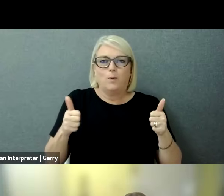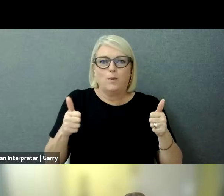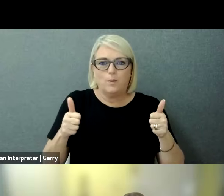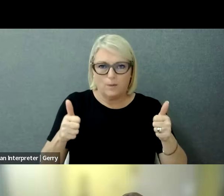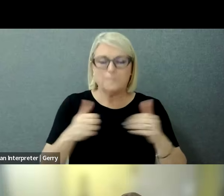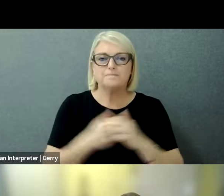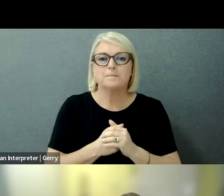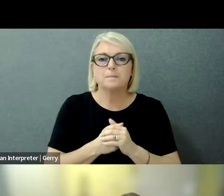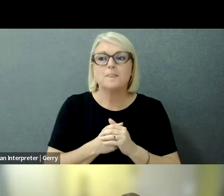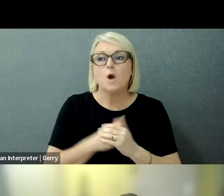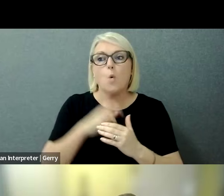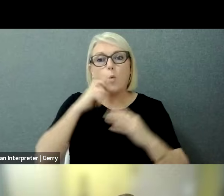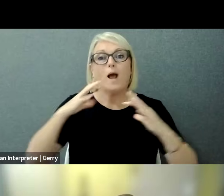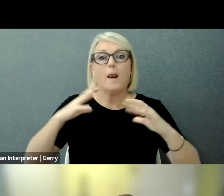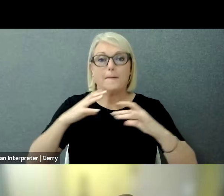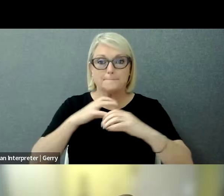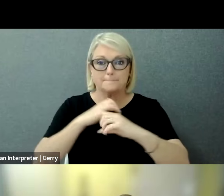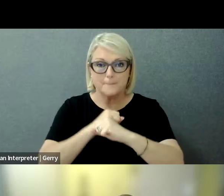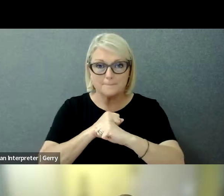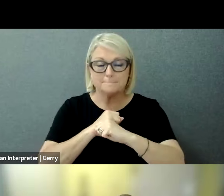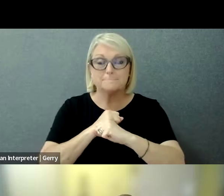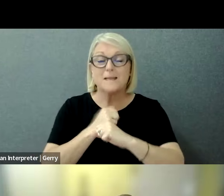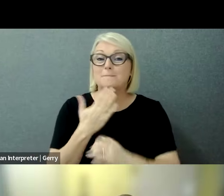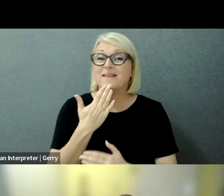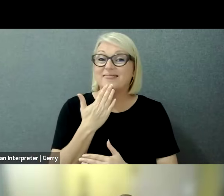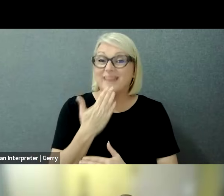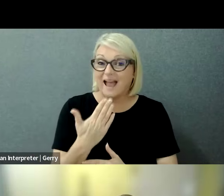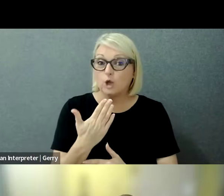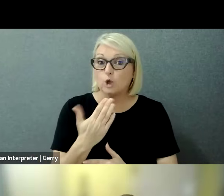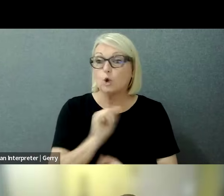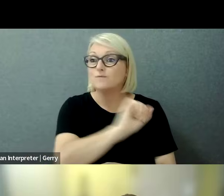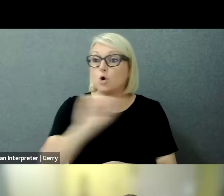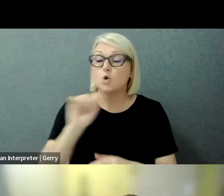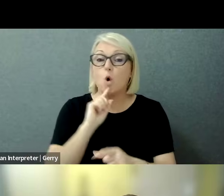going to wrap us up. Thank you, everyone, who has put in your fantastic comments into the Q&A